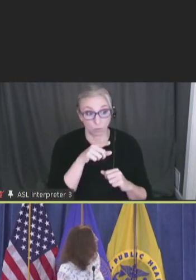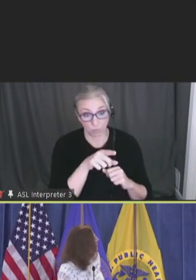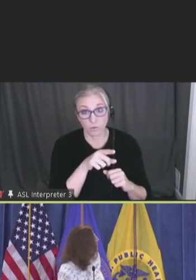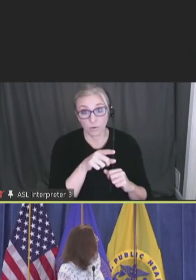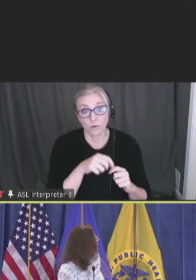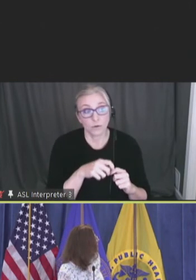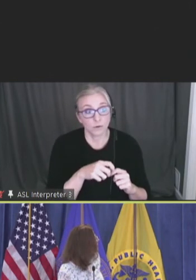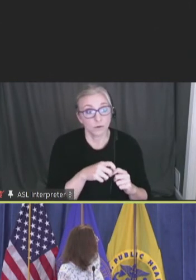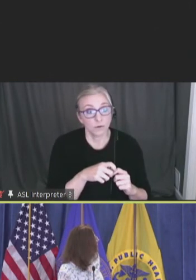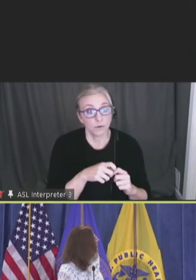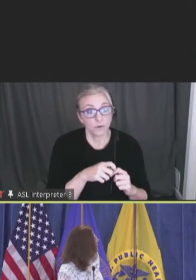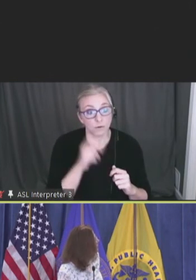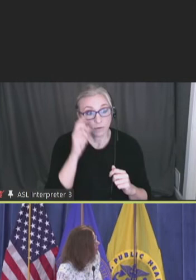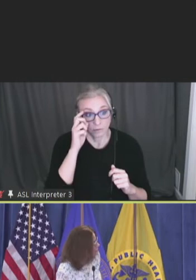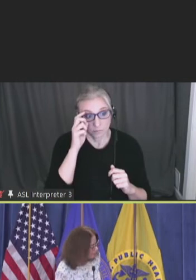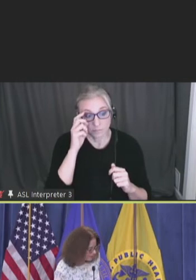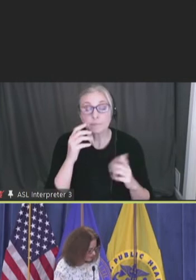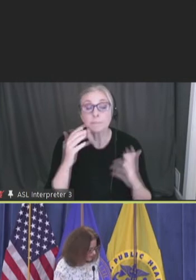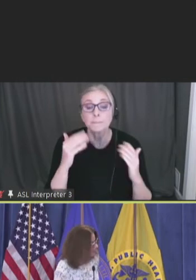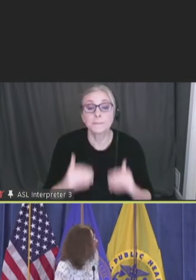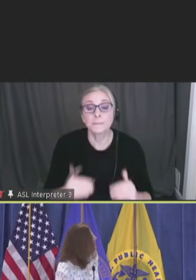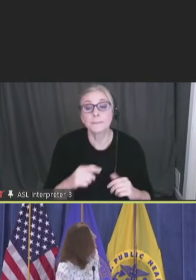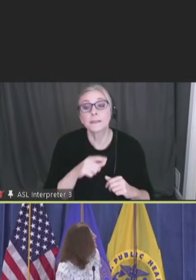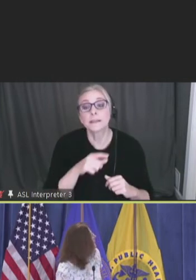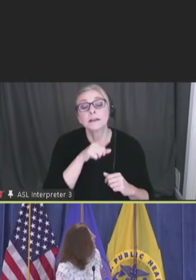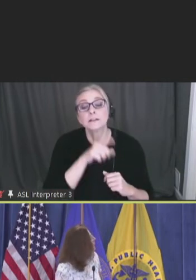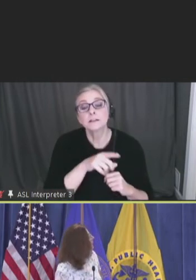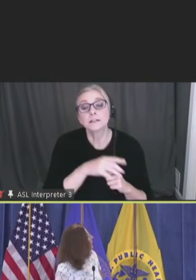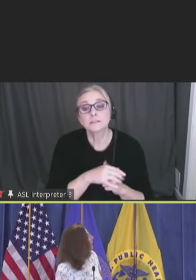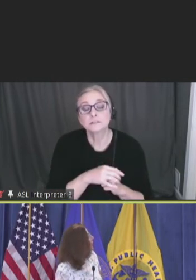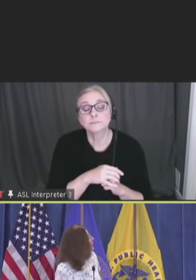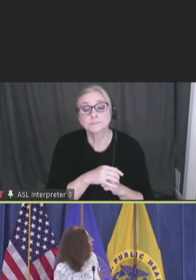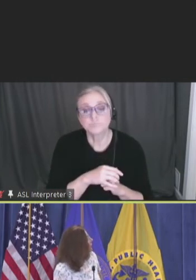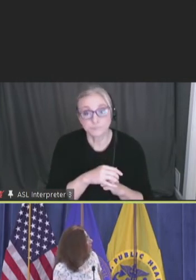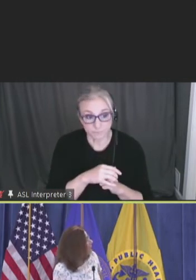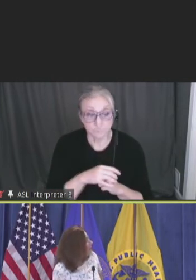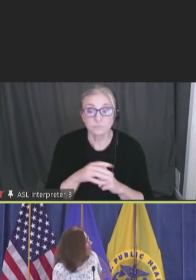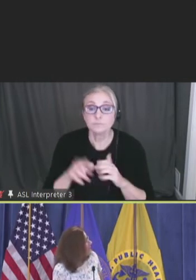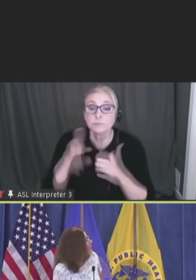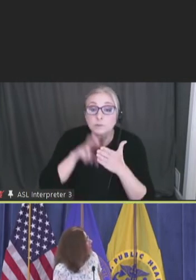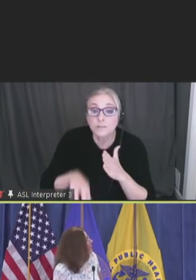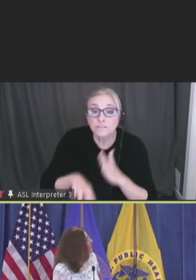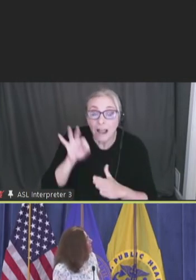So, these are the findings from the rapid cycle analysis.